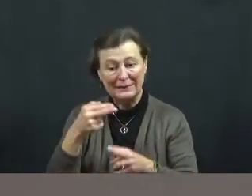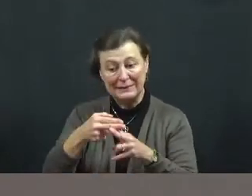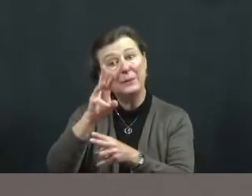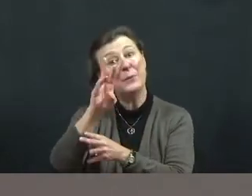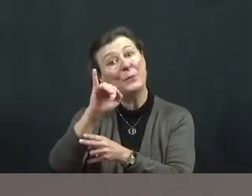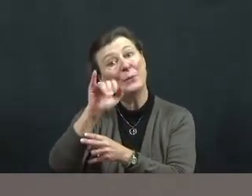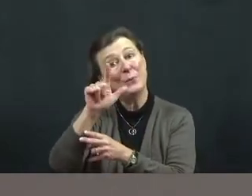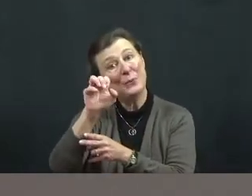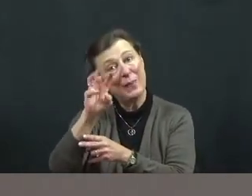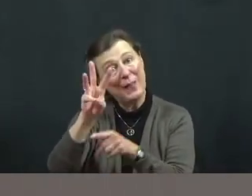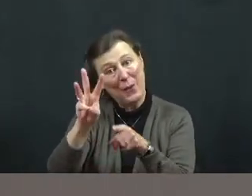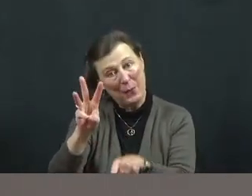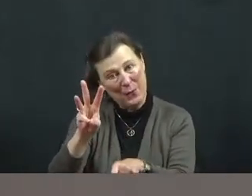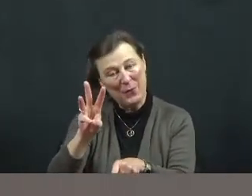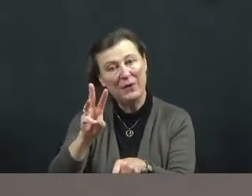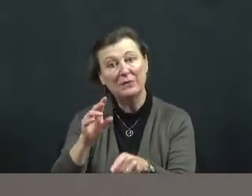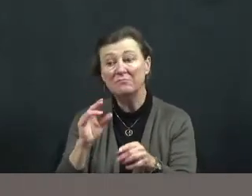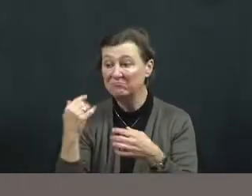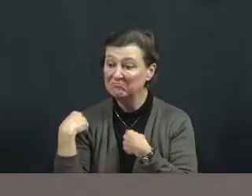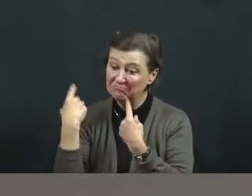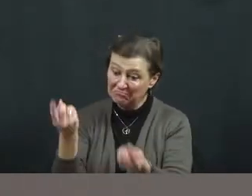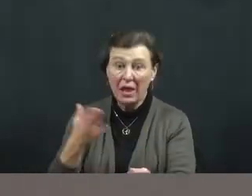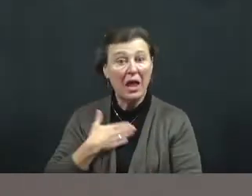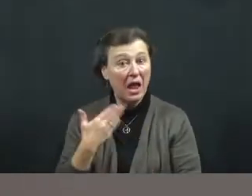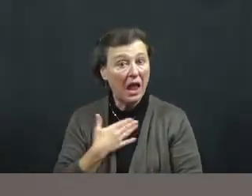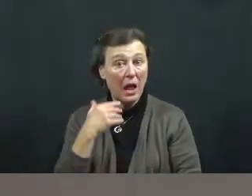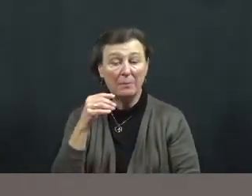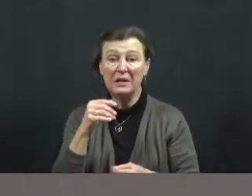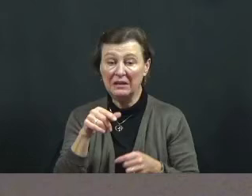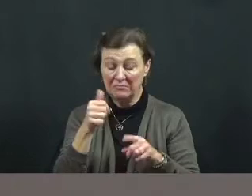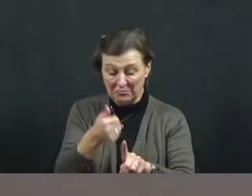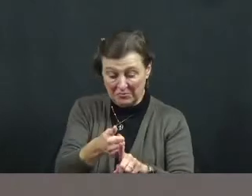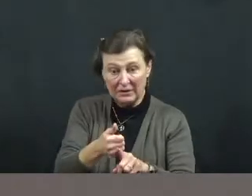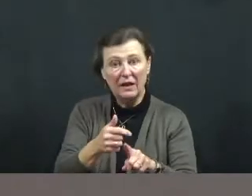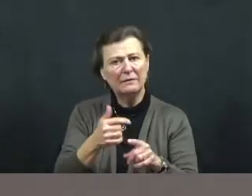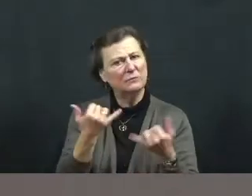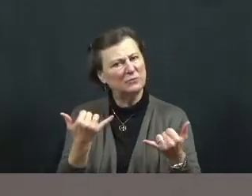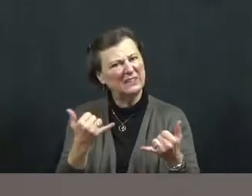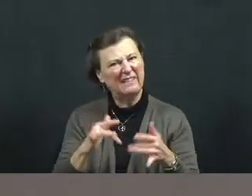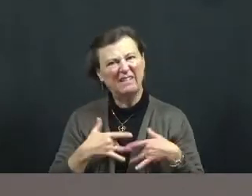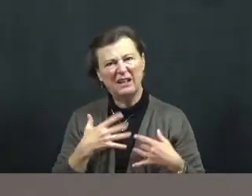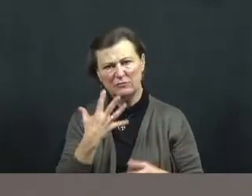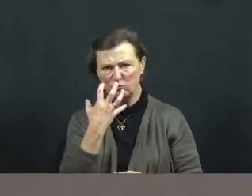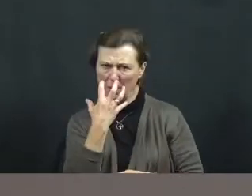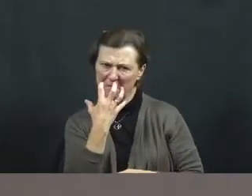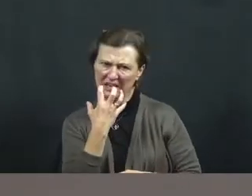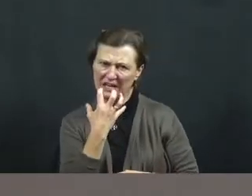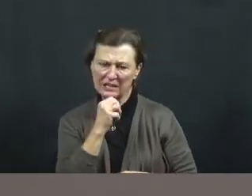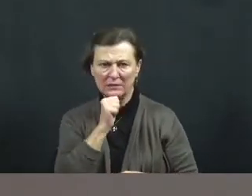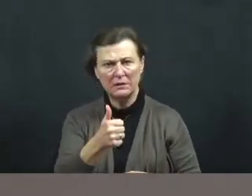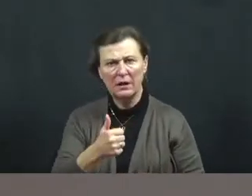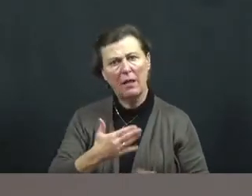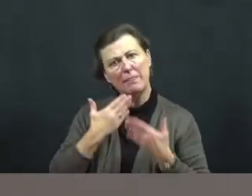And, while he was usually a happy little gnome. He was feeling more grumpy than thankful right now.